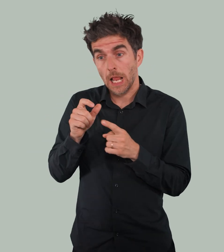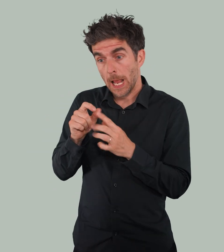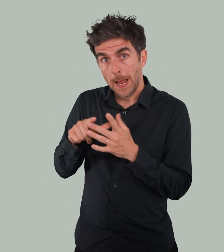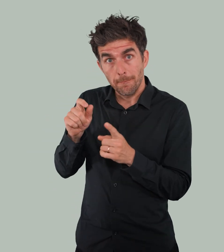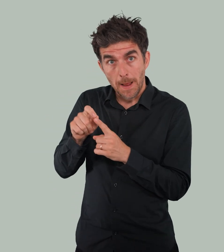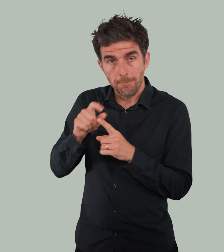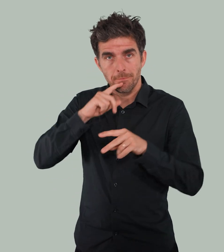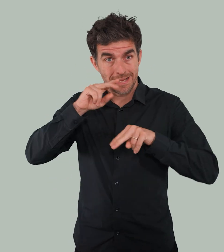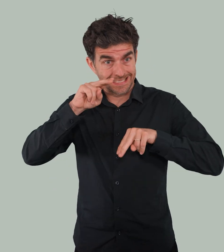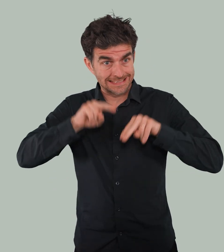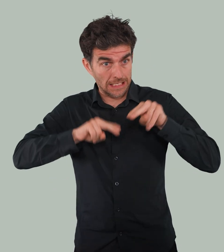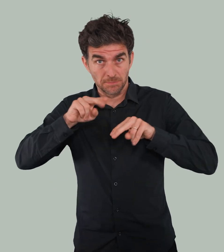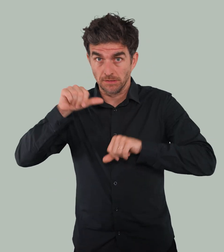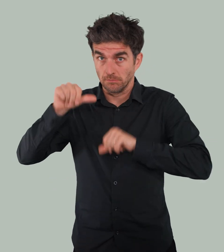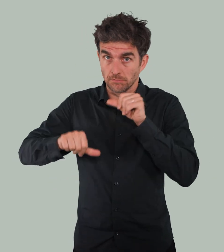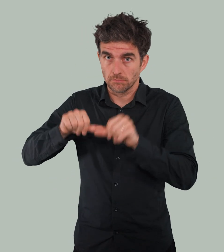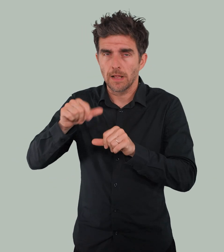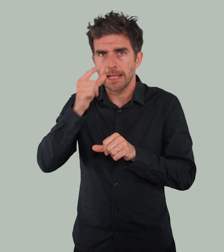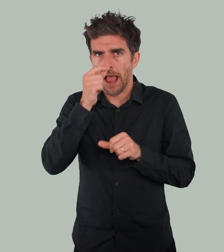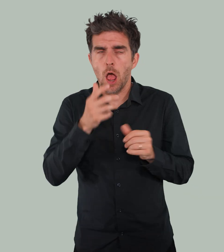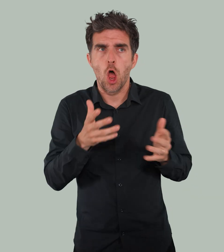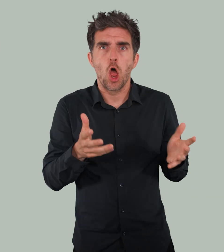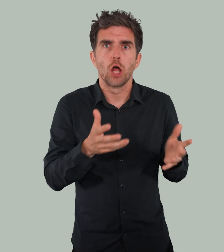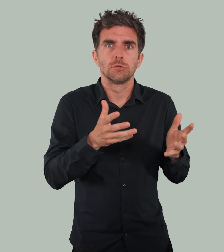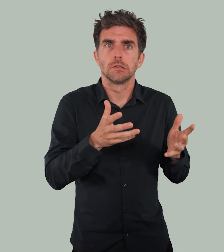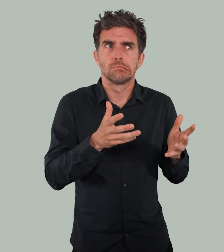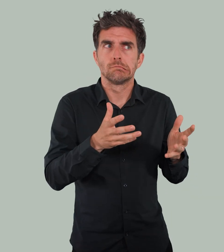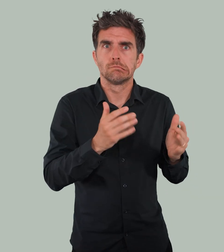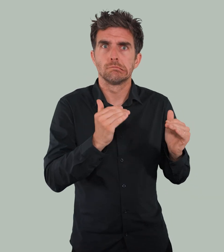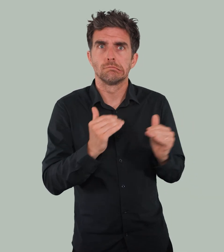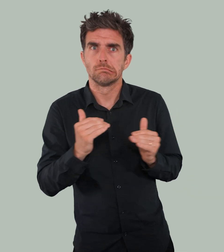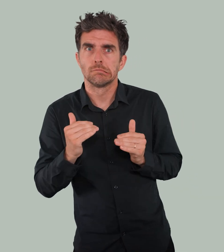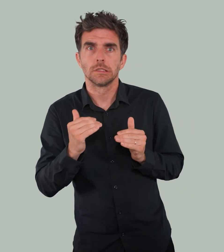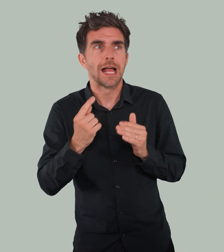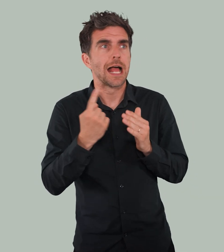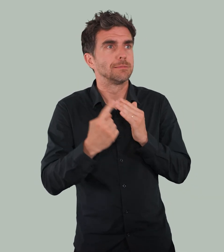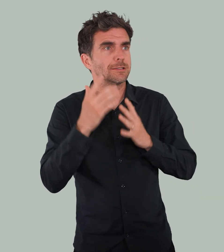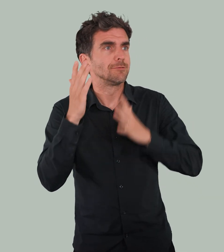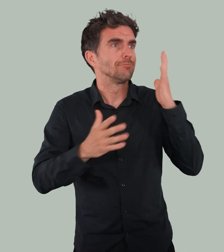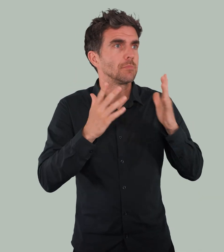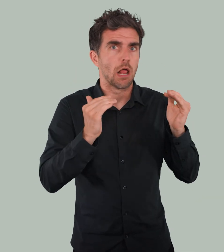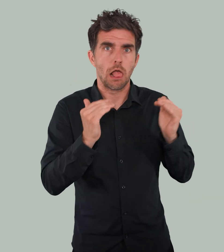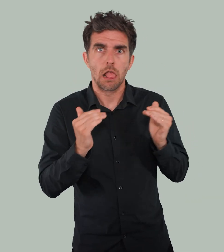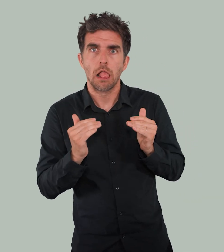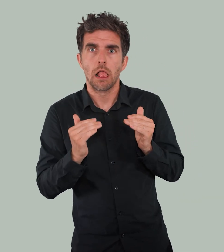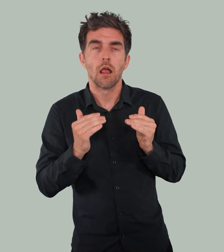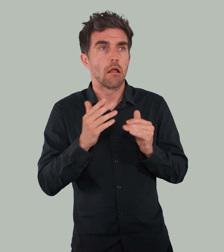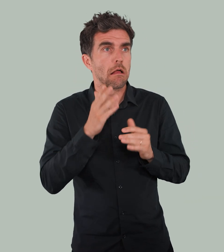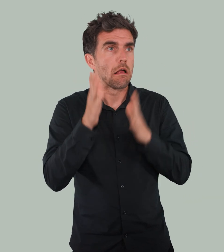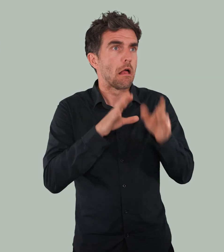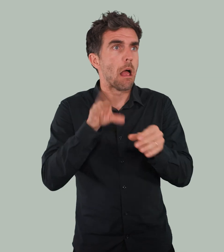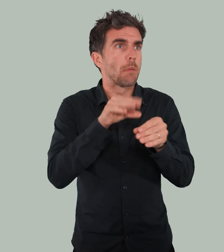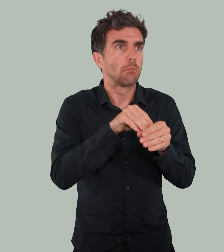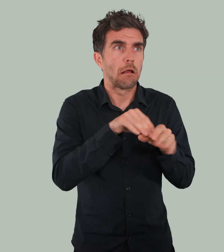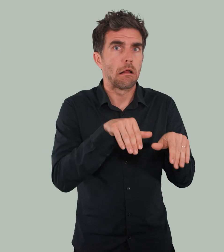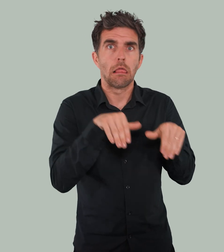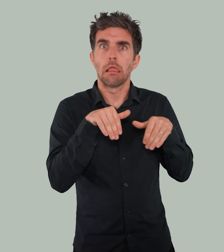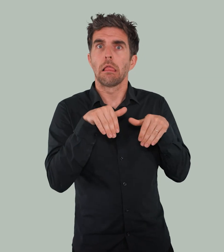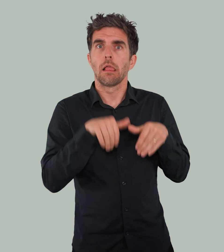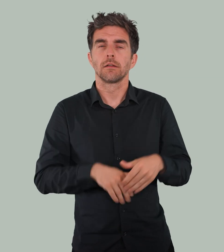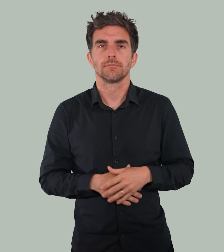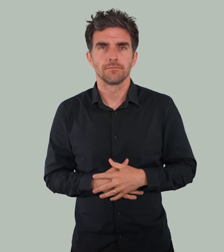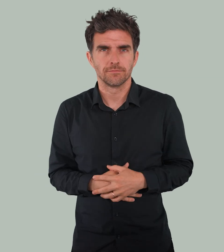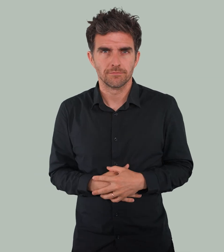PIP assessment process can discourage independent living and participation.